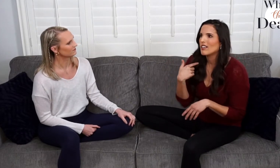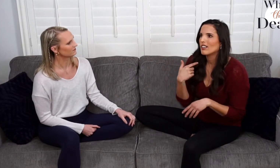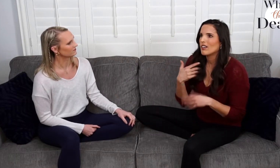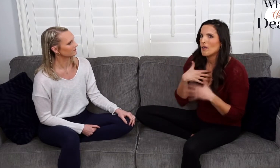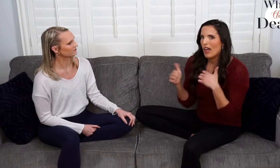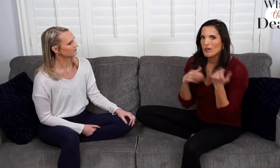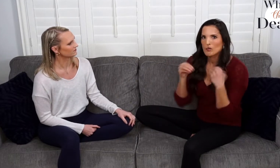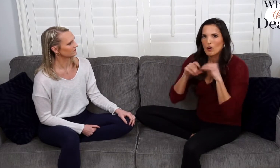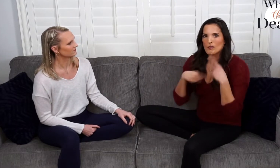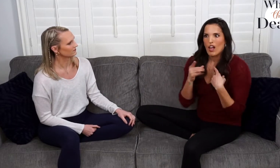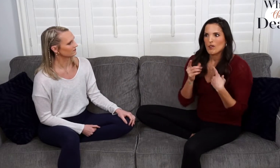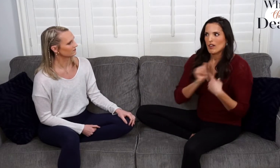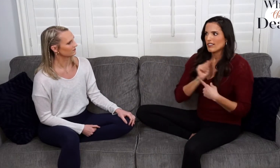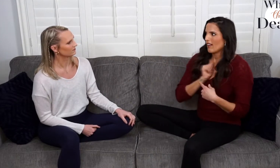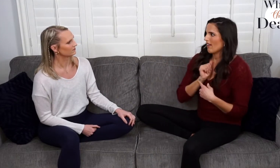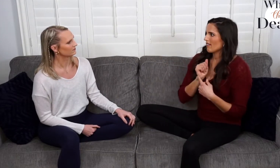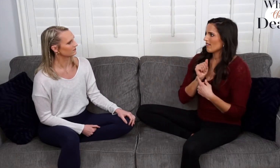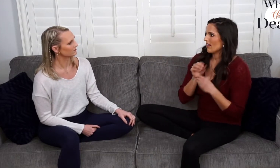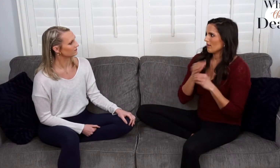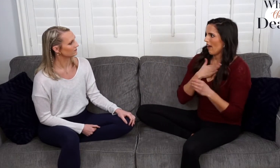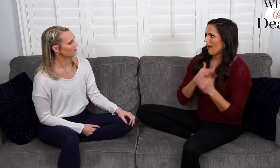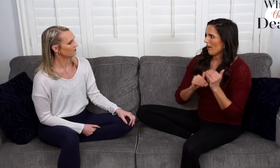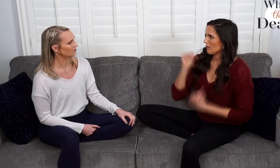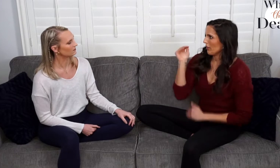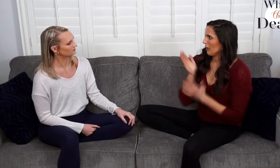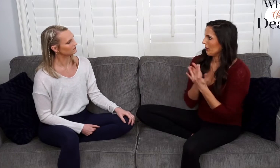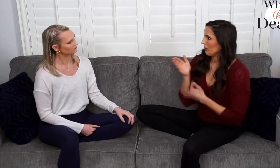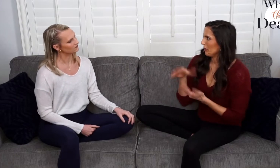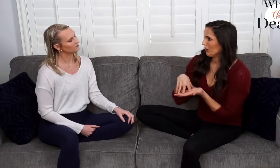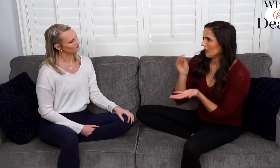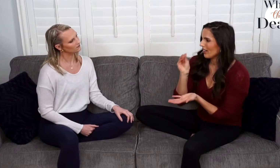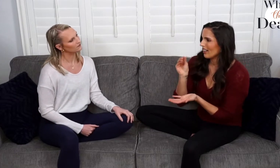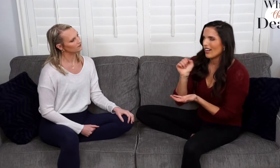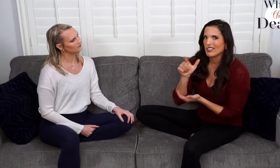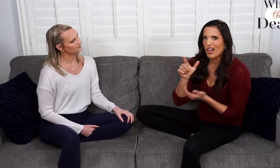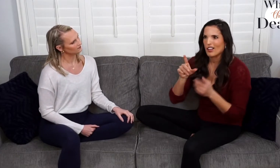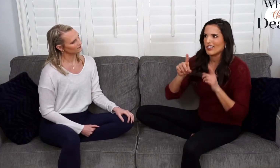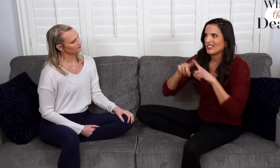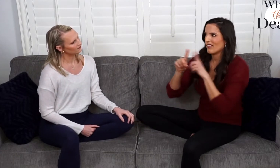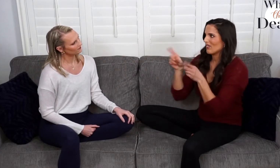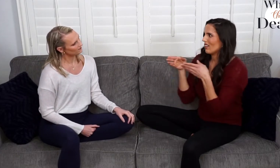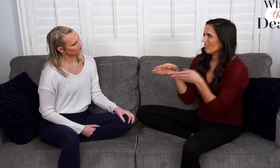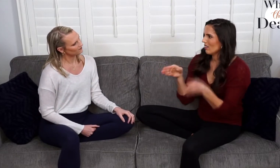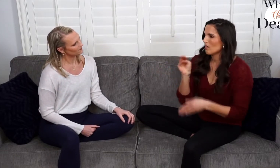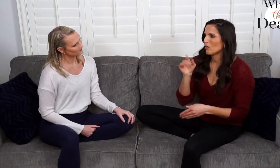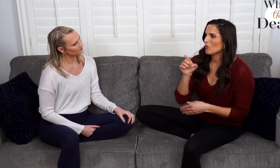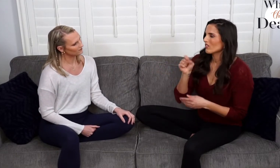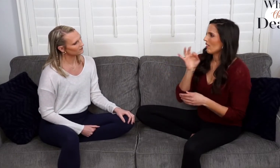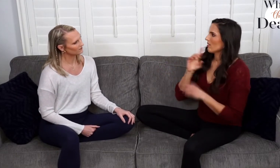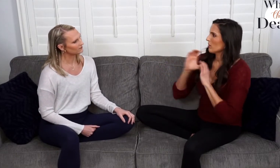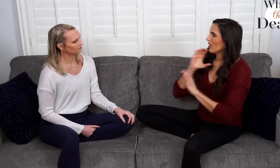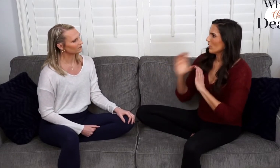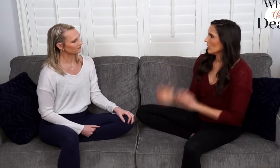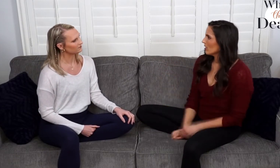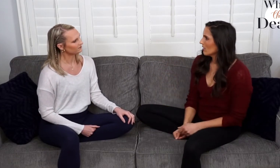interesting for me because I am unpack more about myself and my upbringing through learning ASL in the different modes of communication.